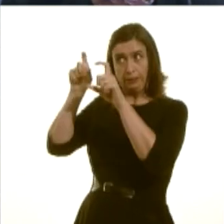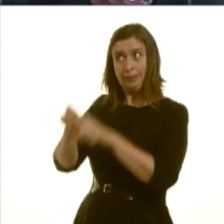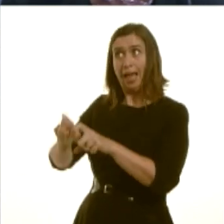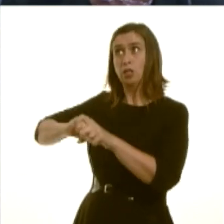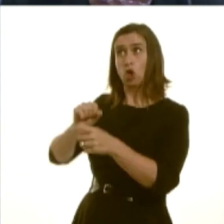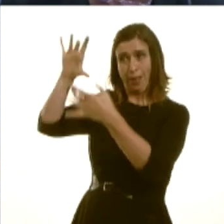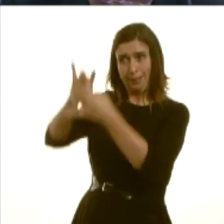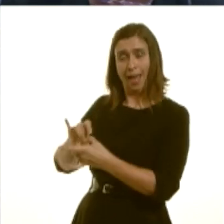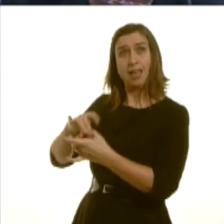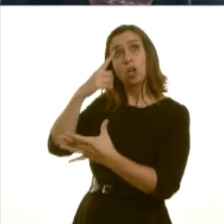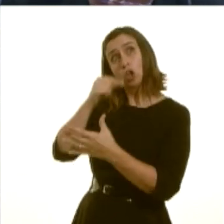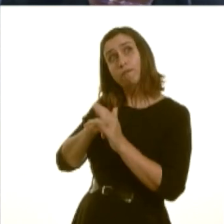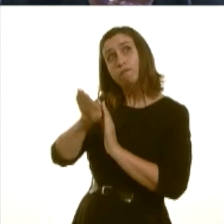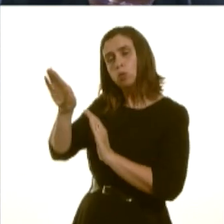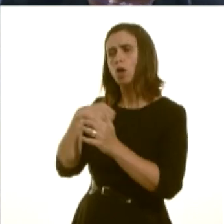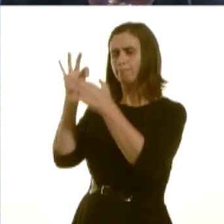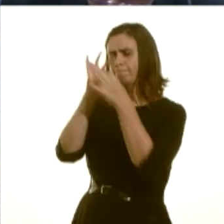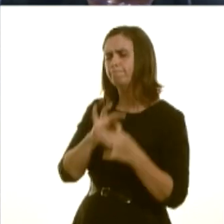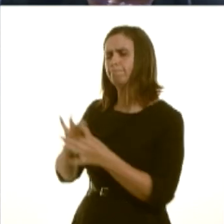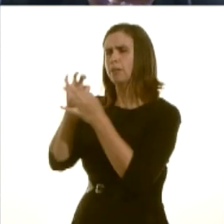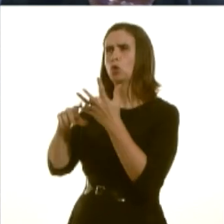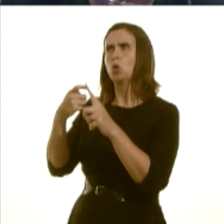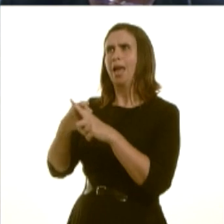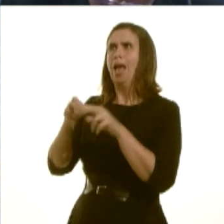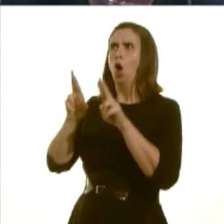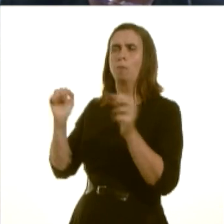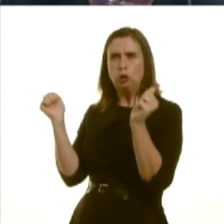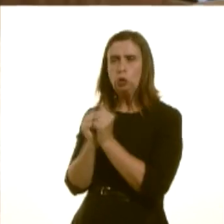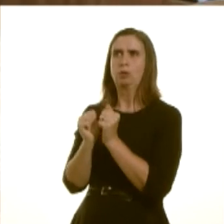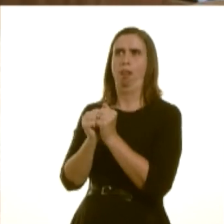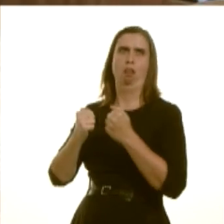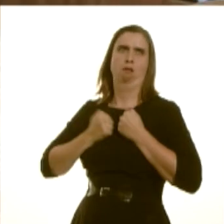union that will be responsive to the needs of the twenty-first century and find common